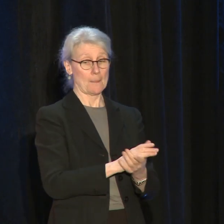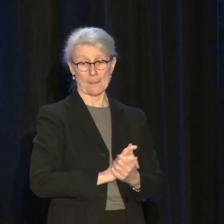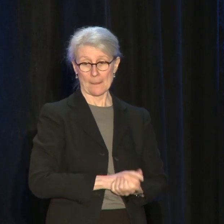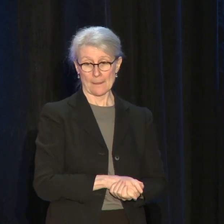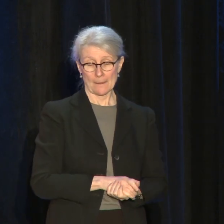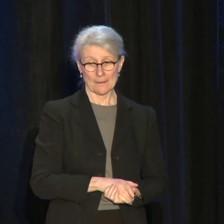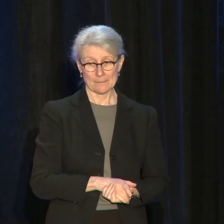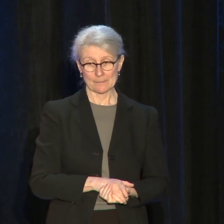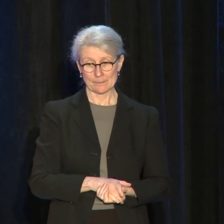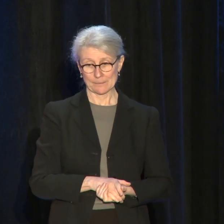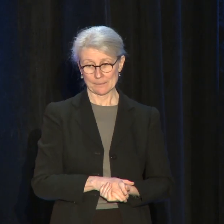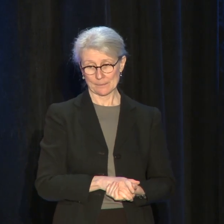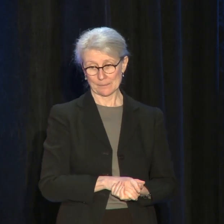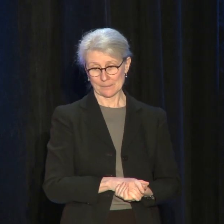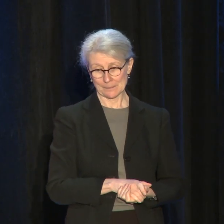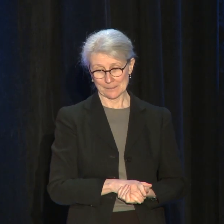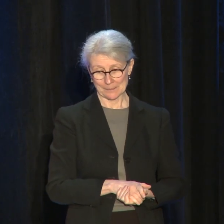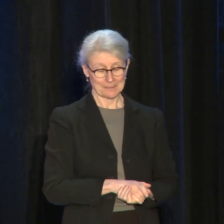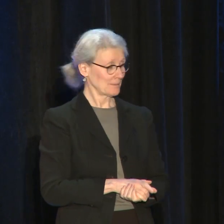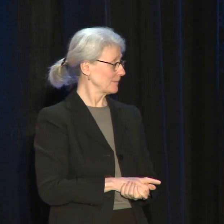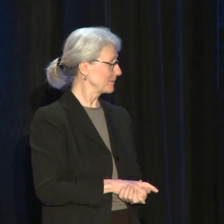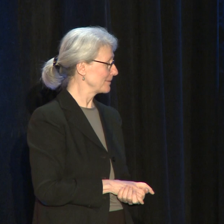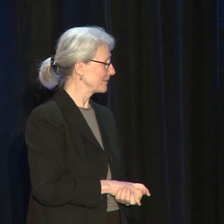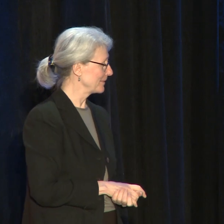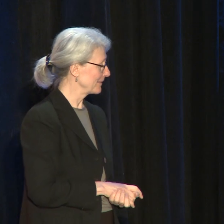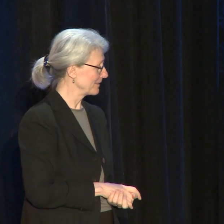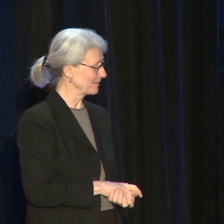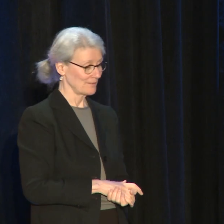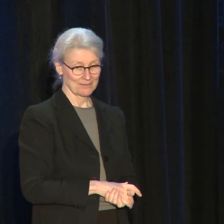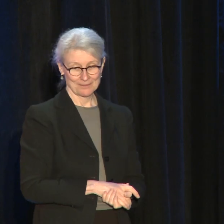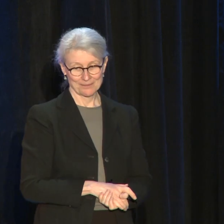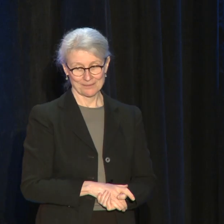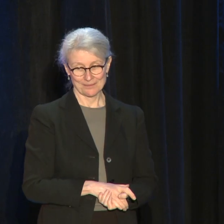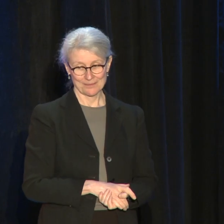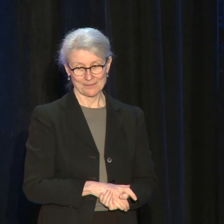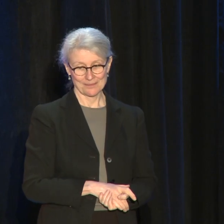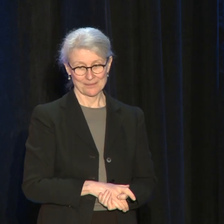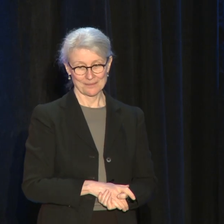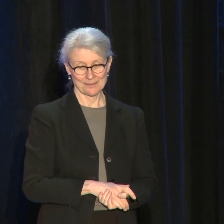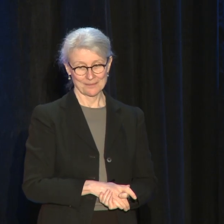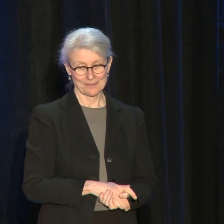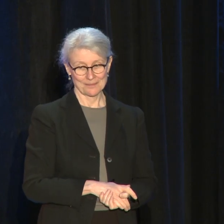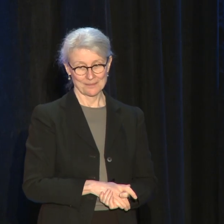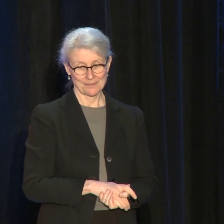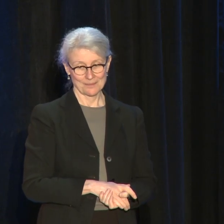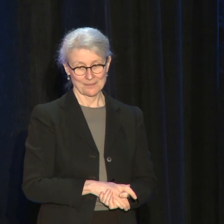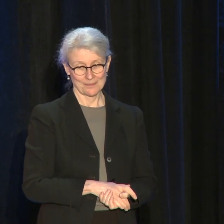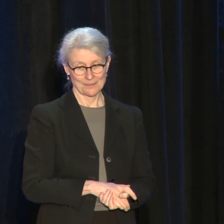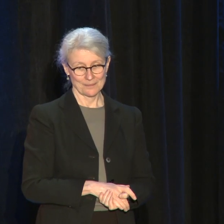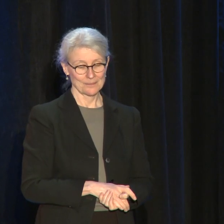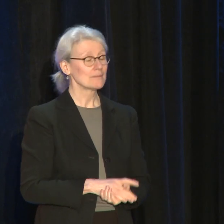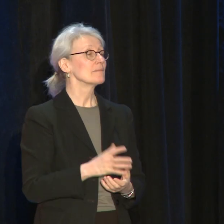Sorry oh gosh what have I done, sorry I'll get it right, there we go. So let me tell you a little